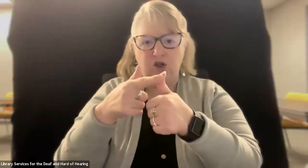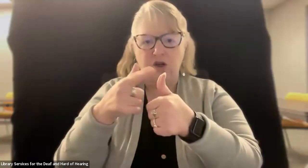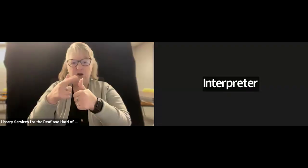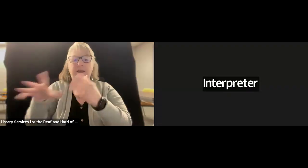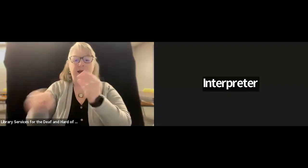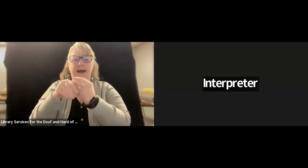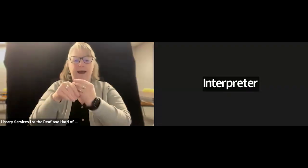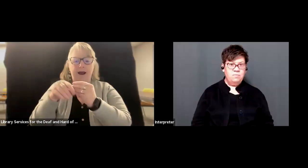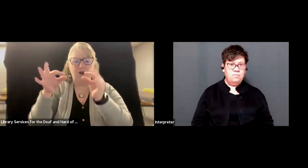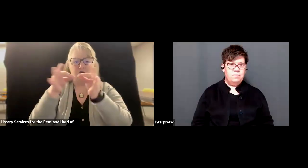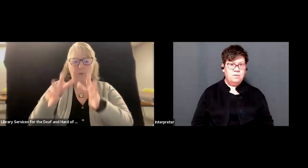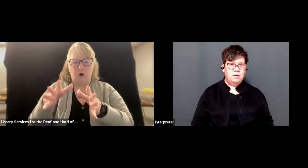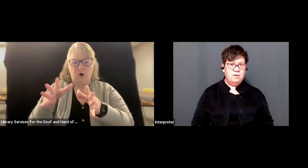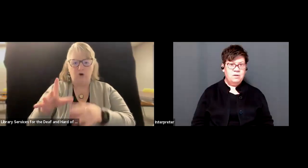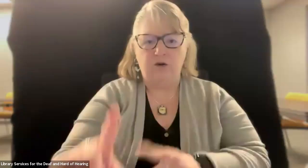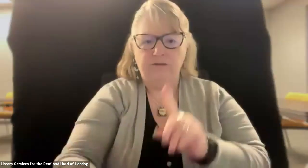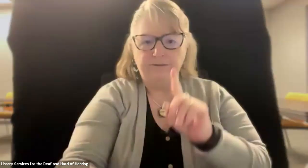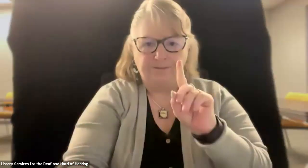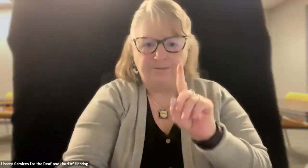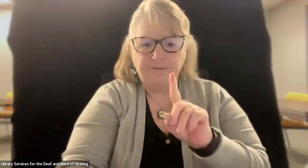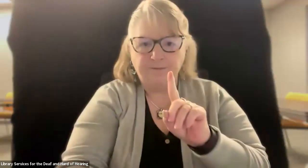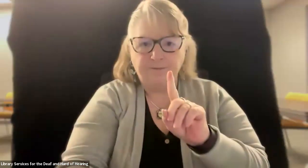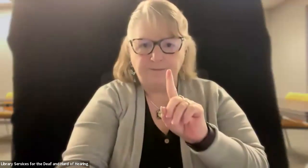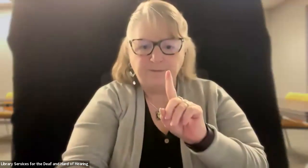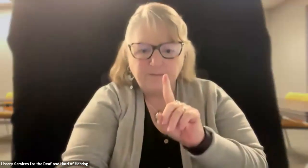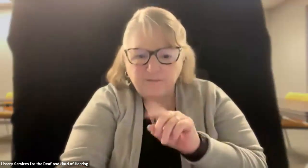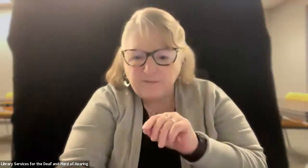And we'll share the video. And then we'll add the interpreter.